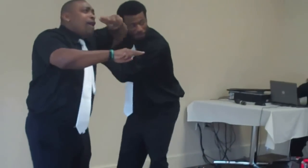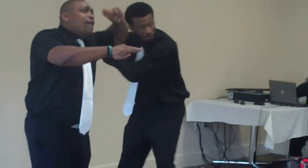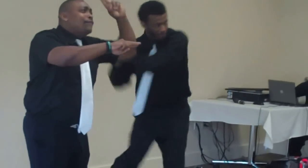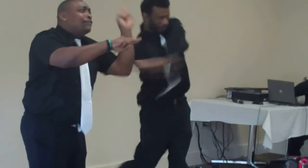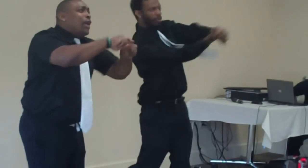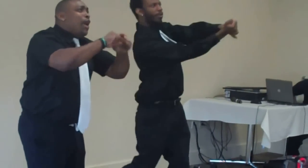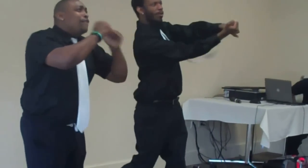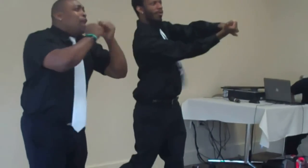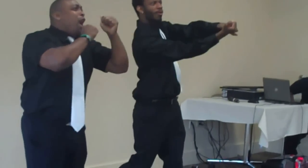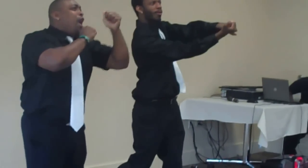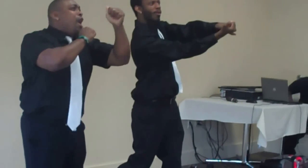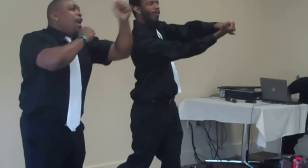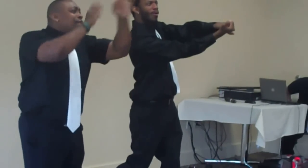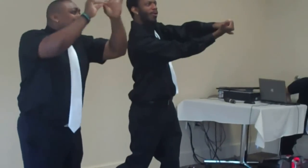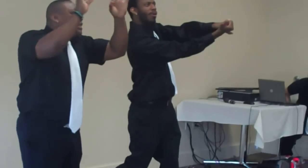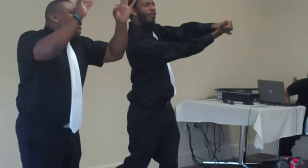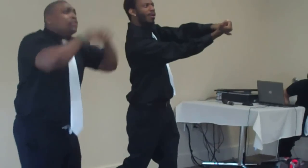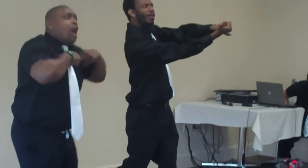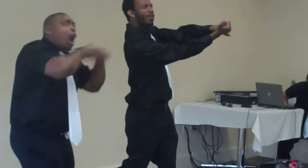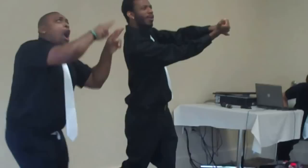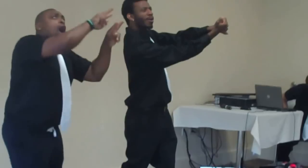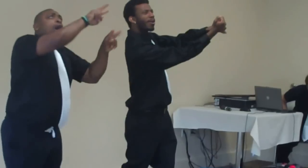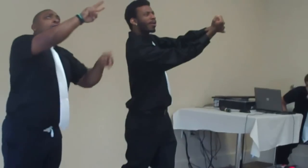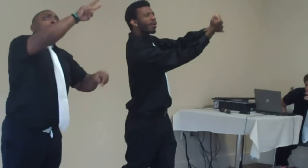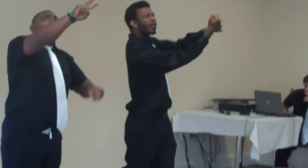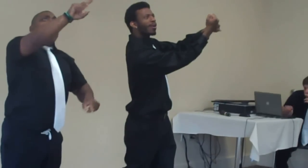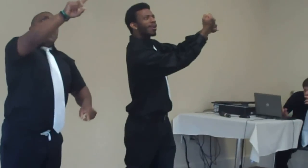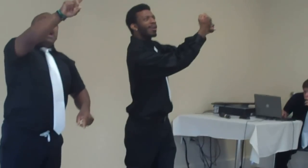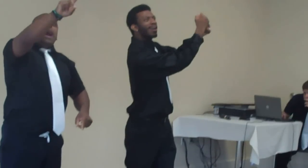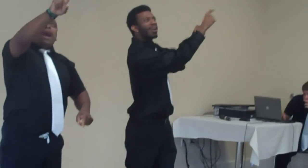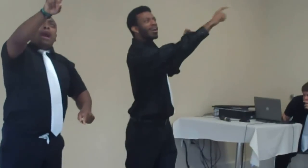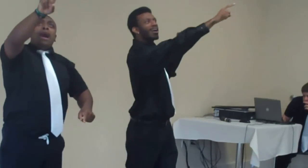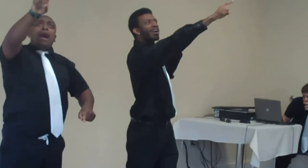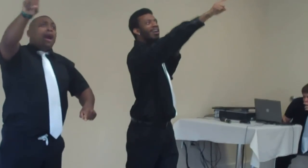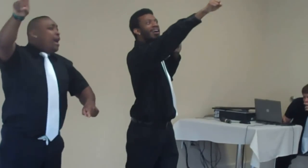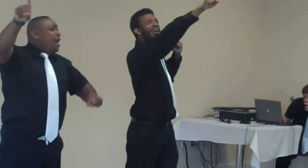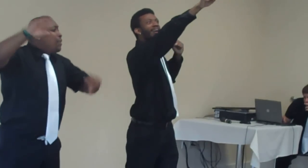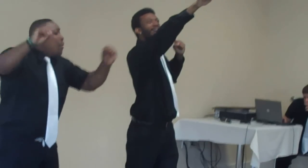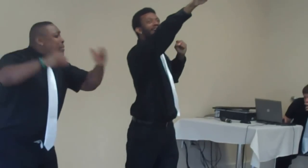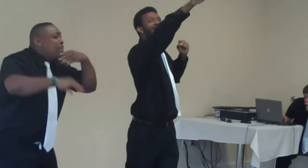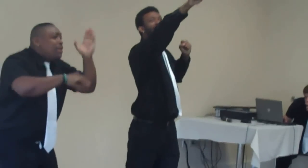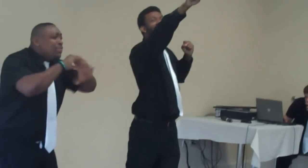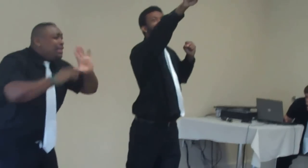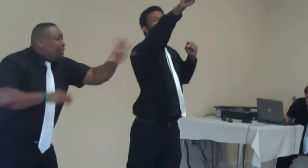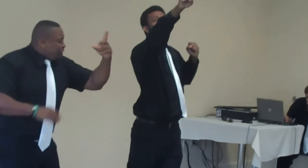Crushing a fungo far over the outfield stands.